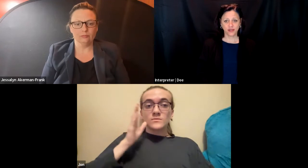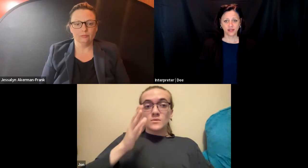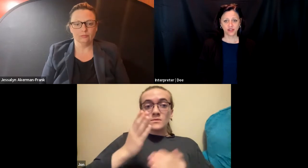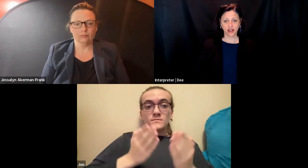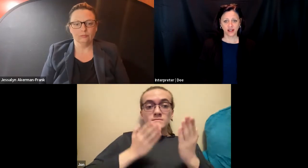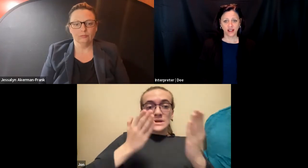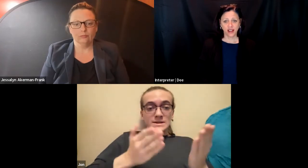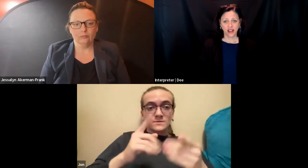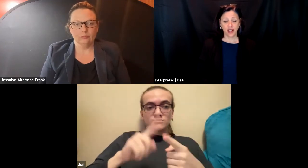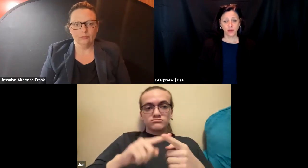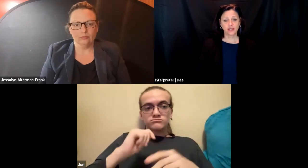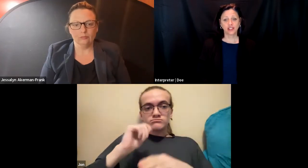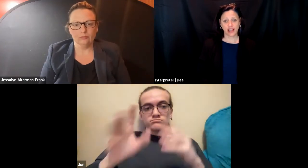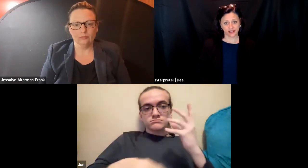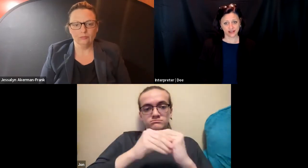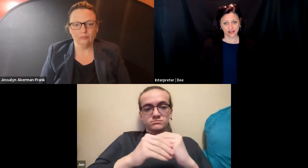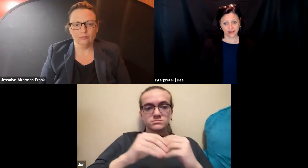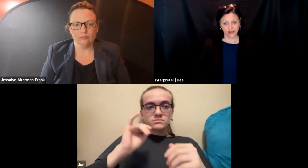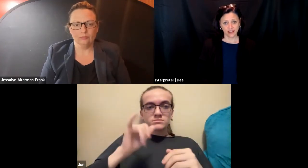can make improvements for the quality of life for the DeafBlind individuals? Jon: Got it. Thank you.